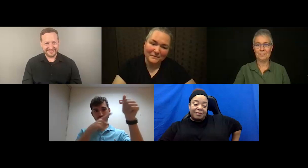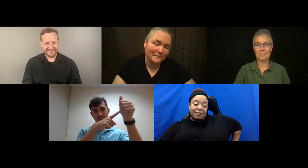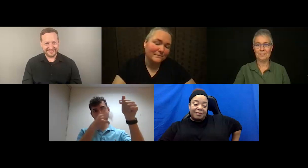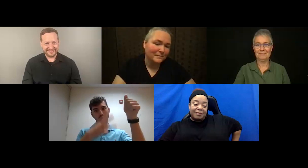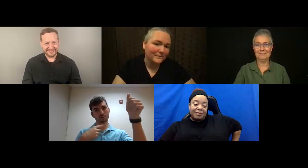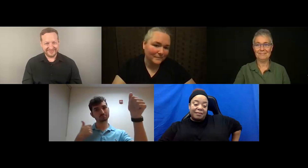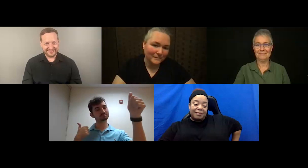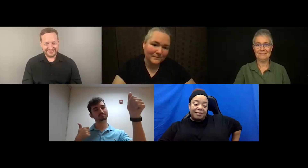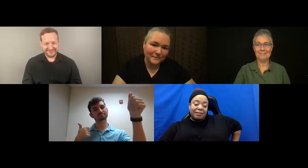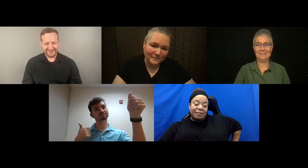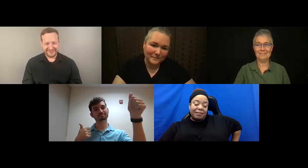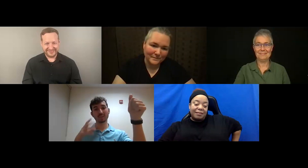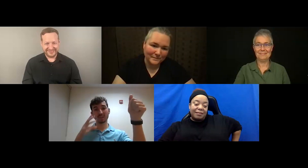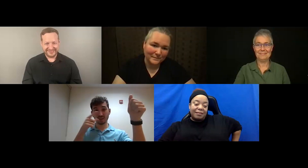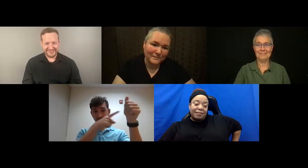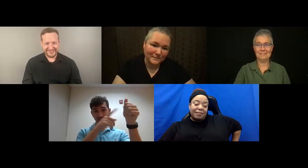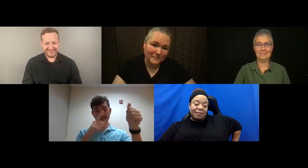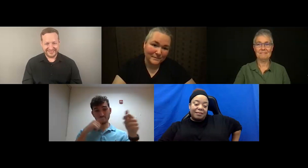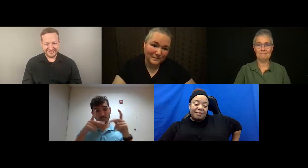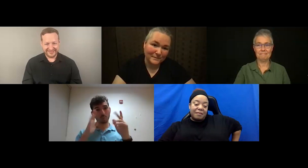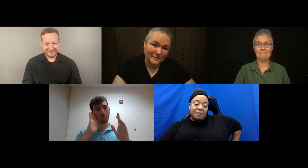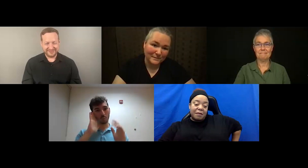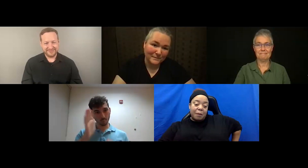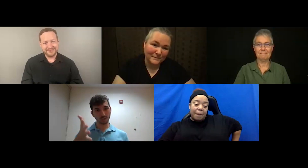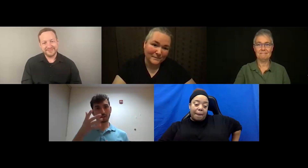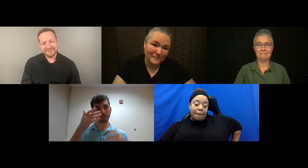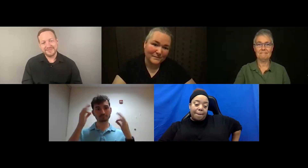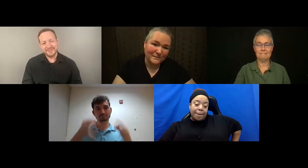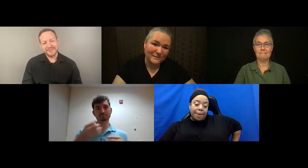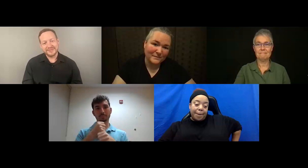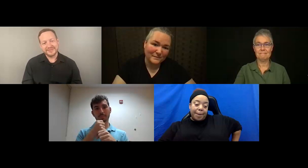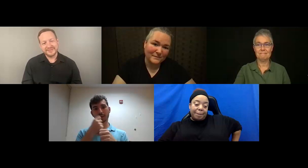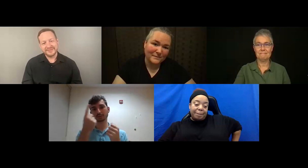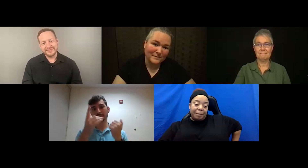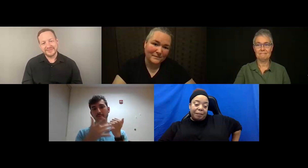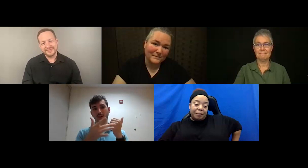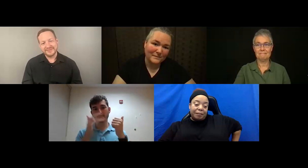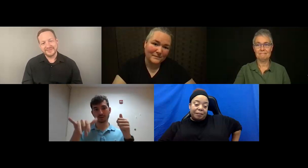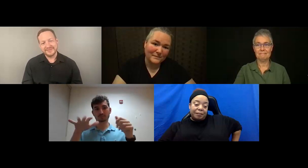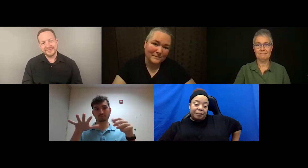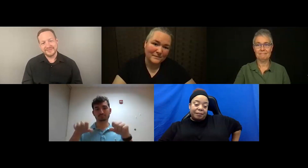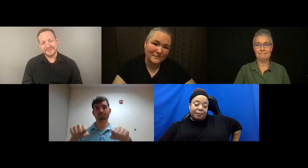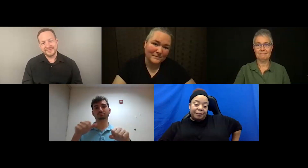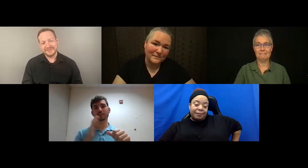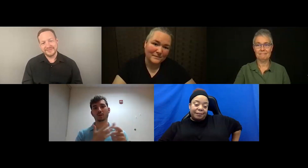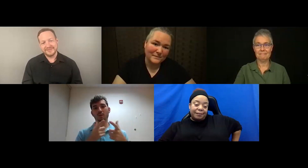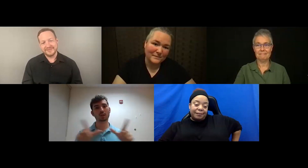'We can't put this off any any longer.' It's coming, right? Staying behind h/Hearing people?